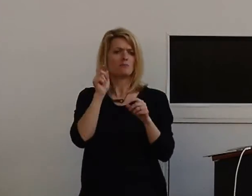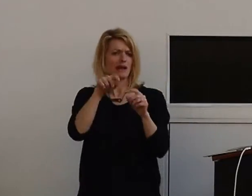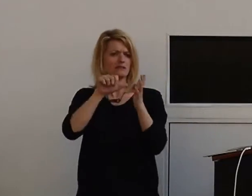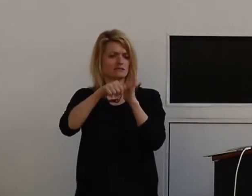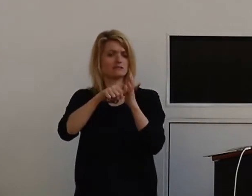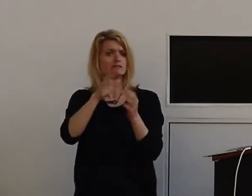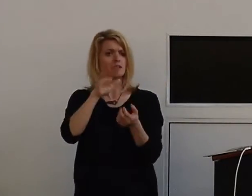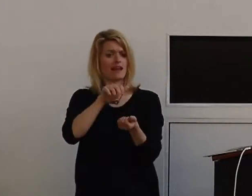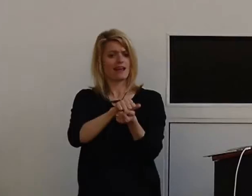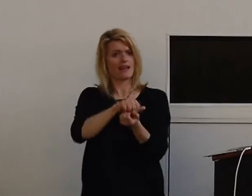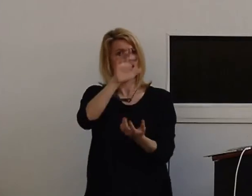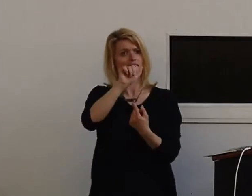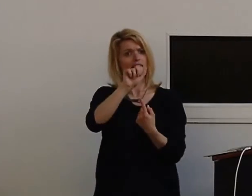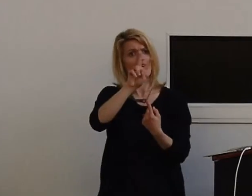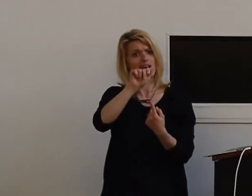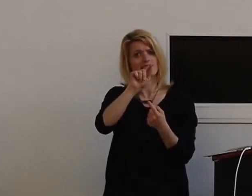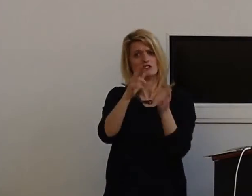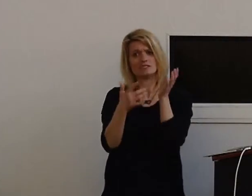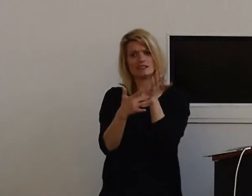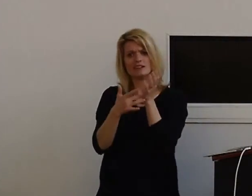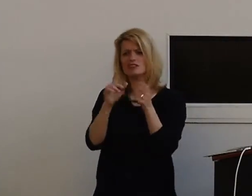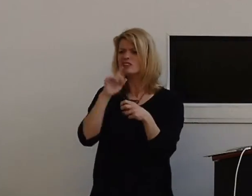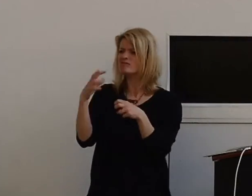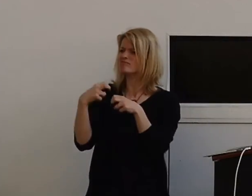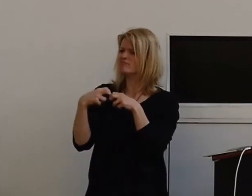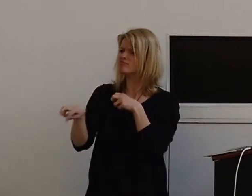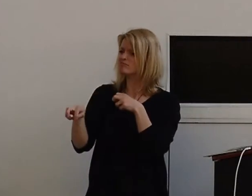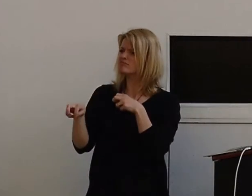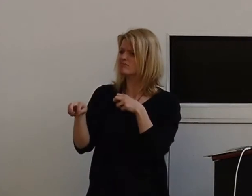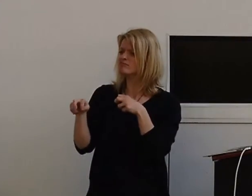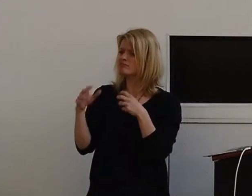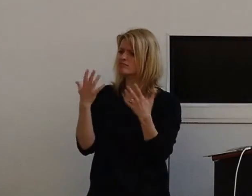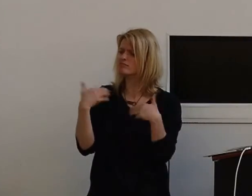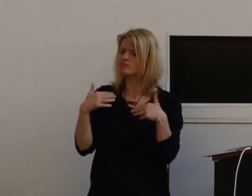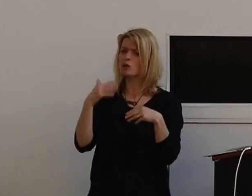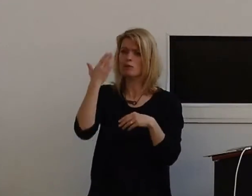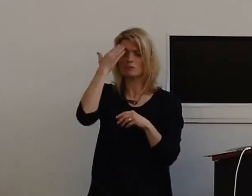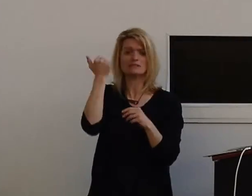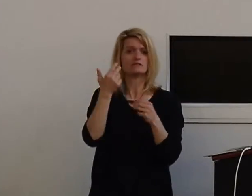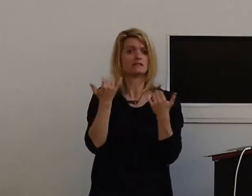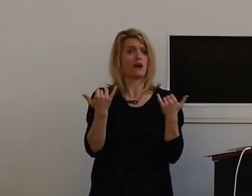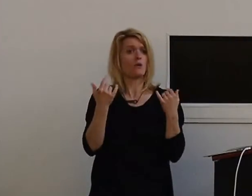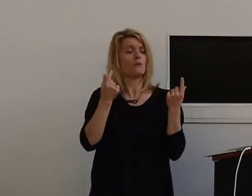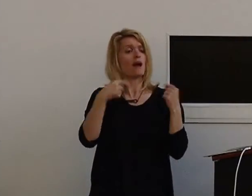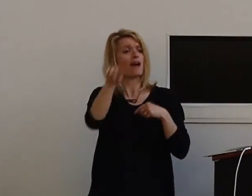and it's difficult and incredibly challenging. The reason is because the avatars that are available,